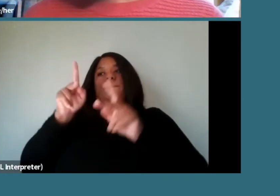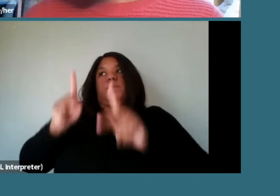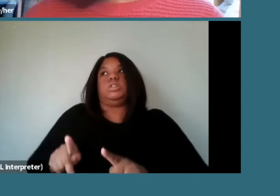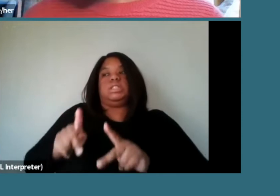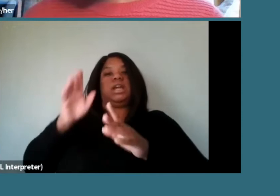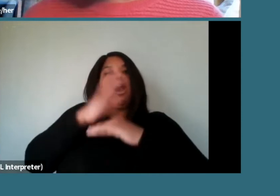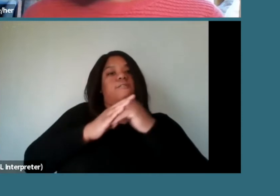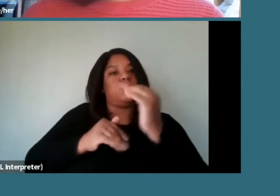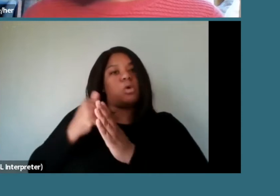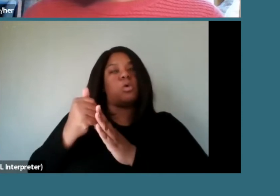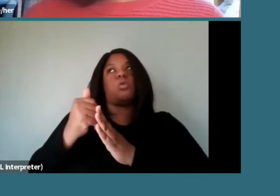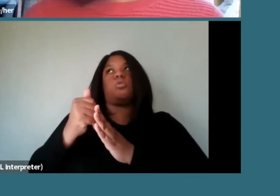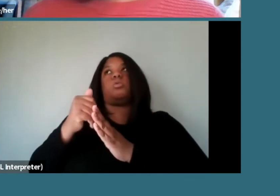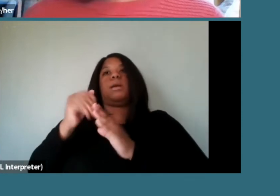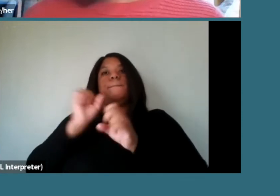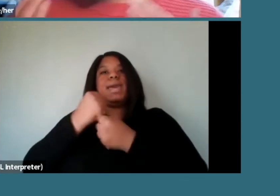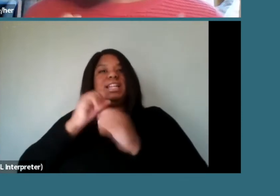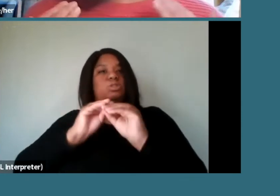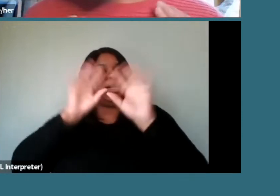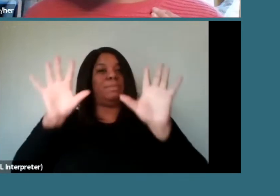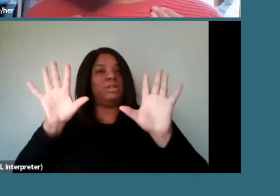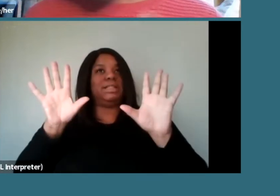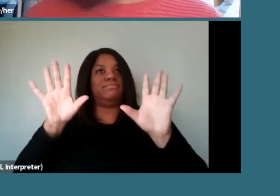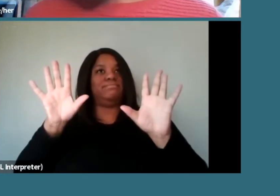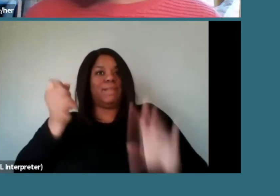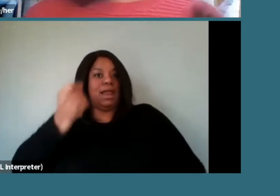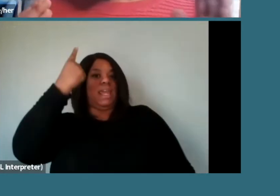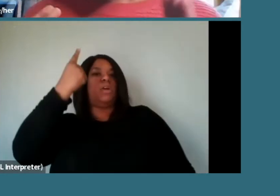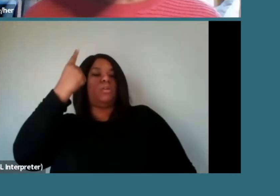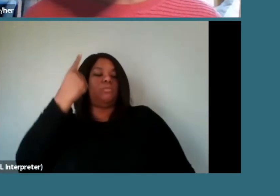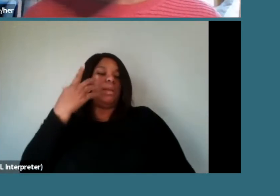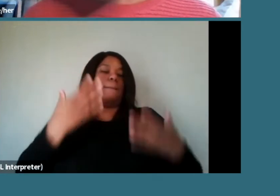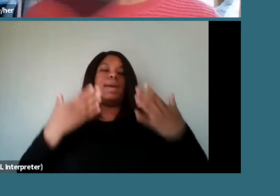that transparency clear, because they may not want to have that be